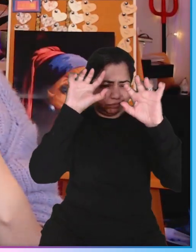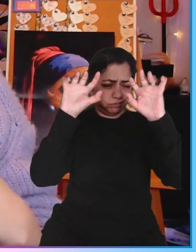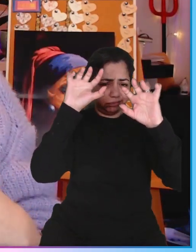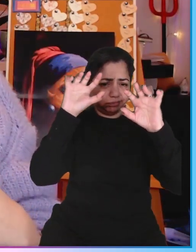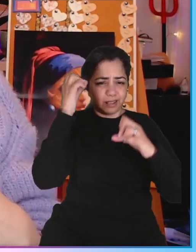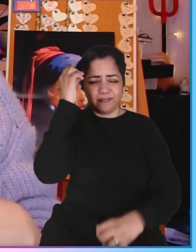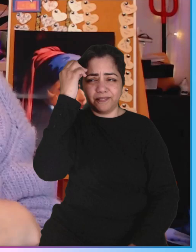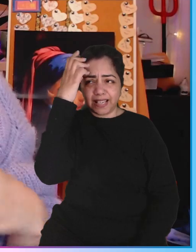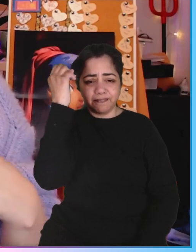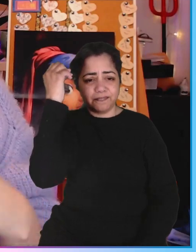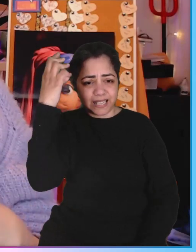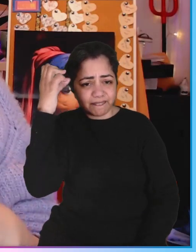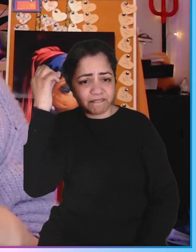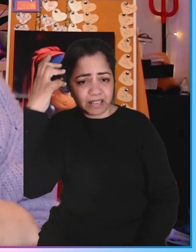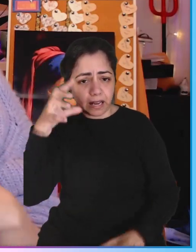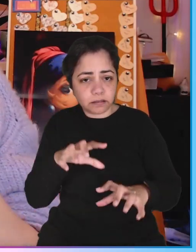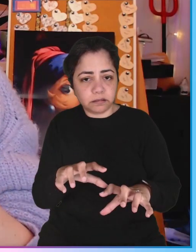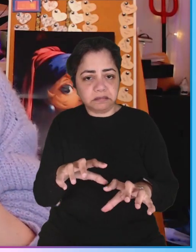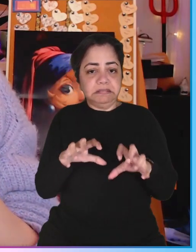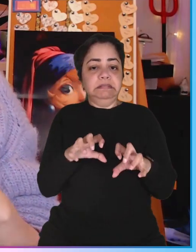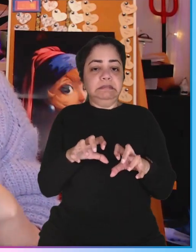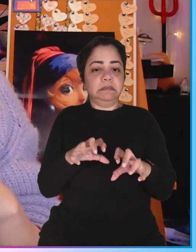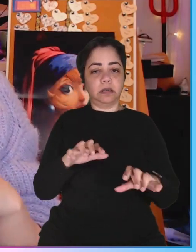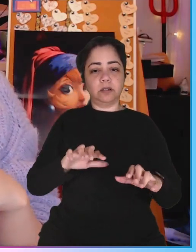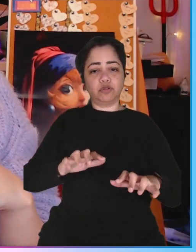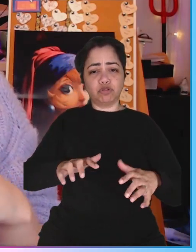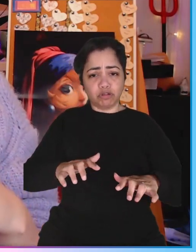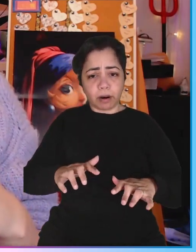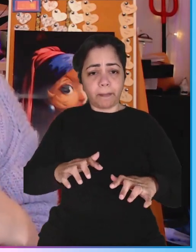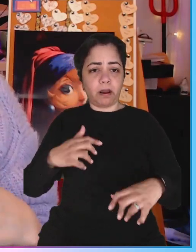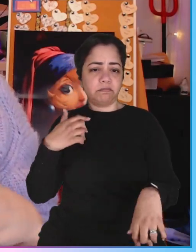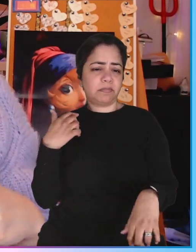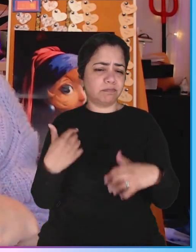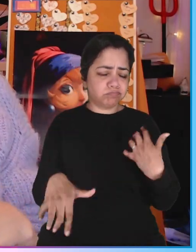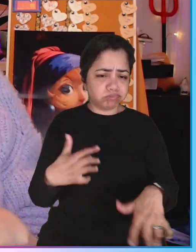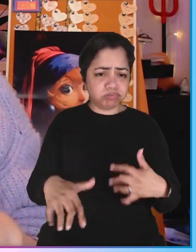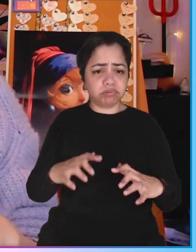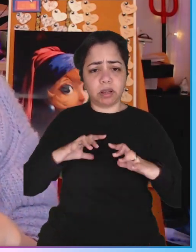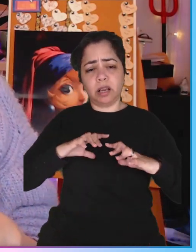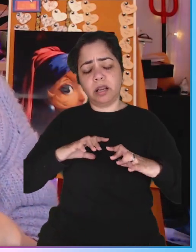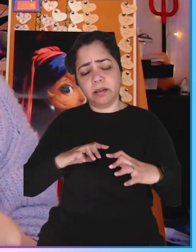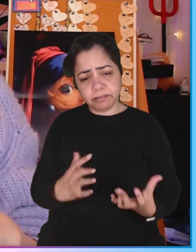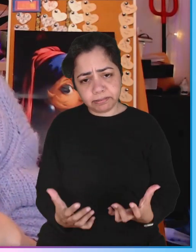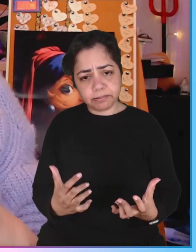spasms, tremors, a lot of pain, and a bunch of fatigue.